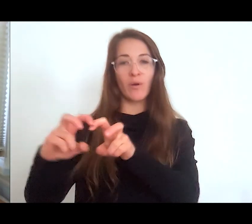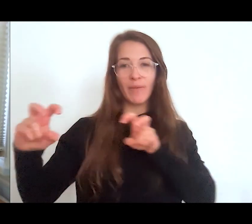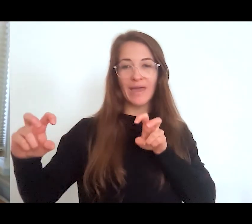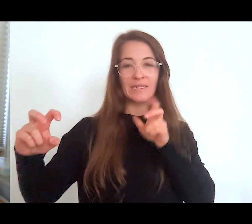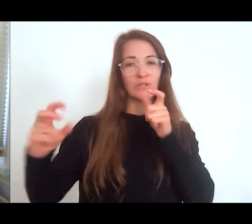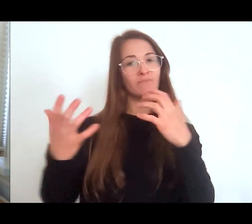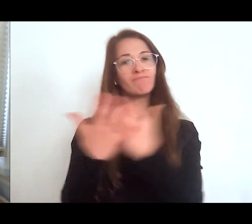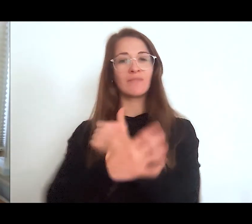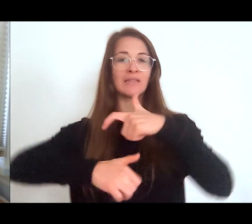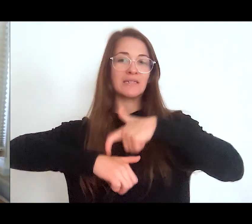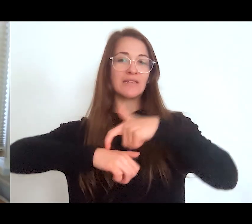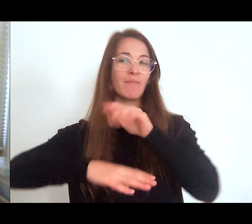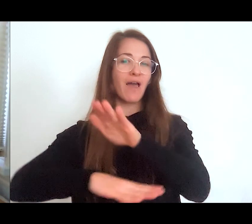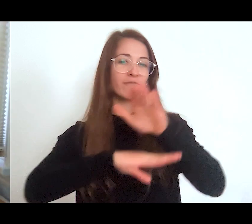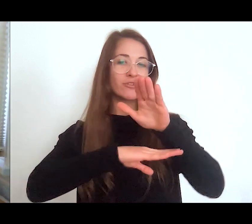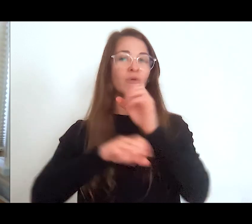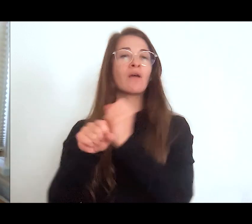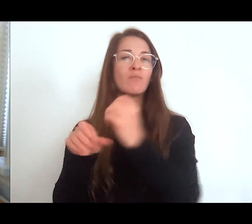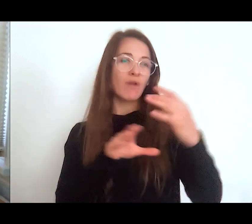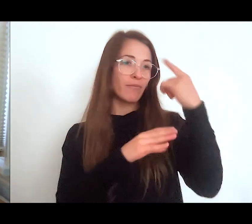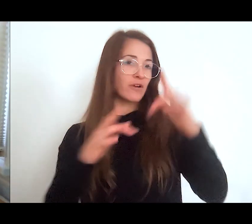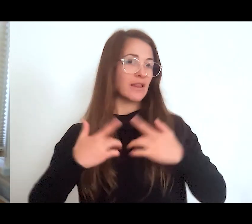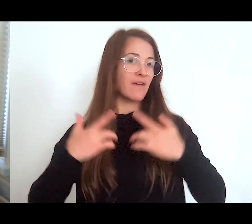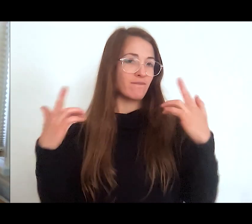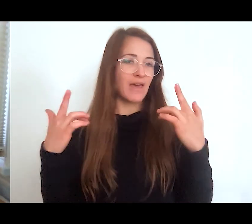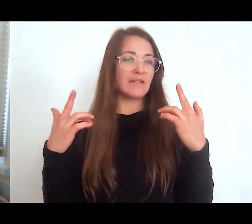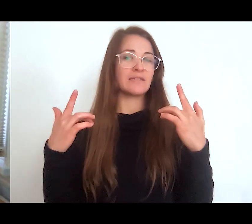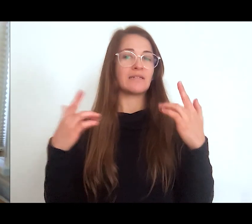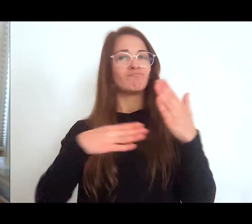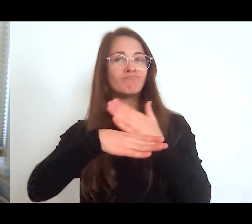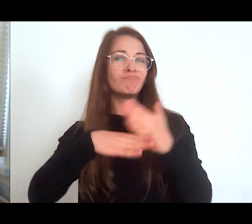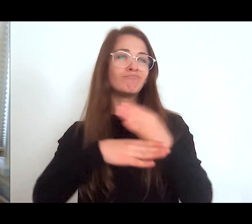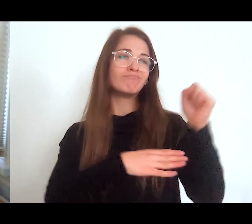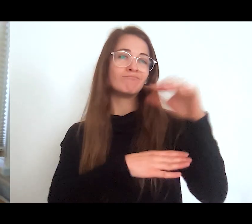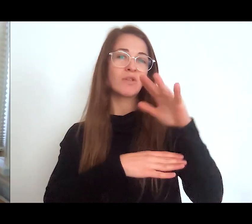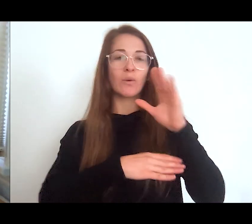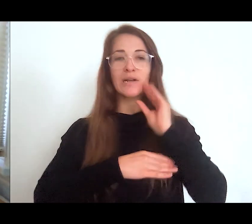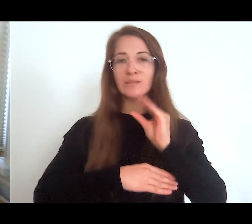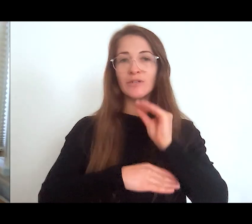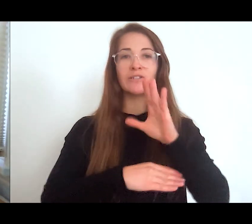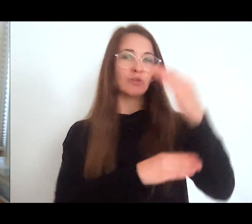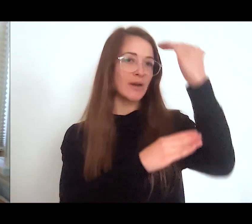PANELISTS WHO TOOK THE TIME THIS AFTERNOON IN PREPARATION FOR THIS EVENT AND SHARE YOUR